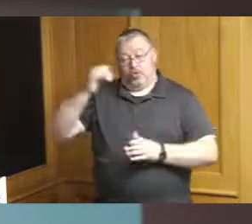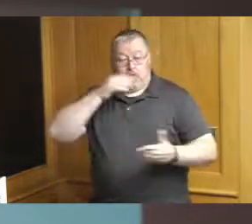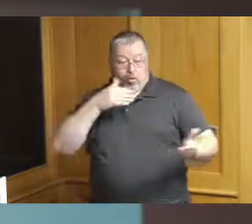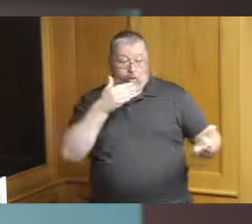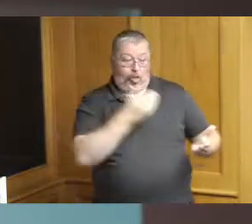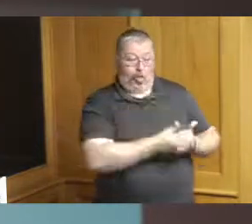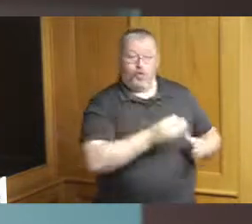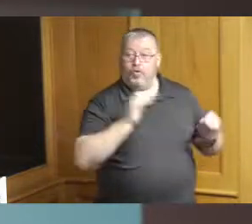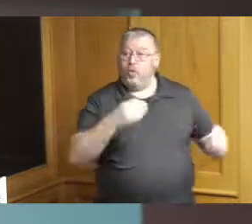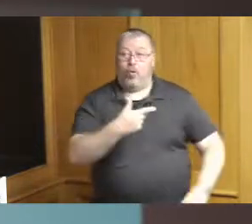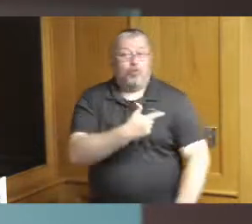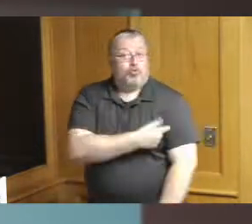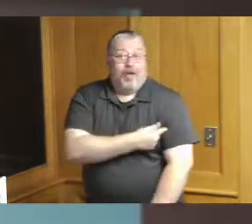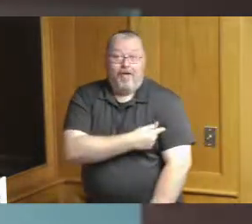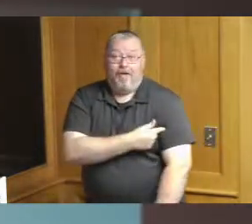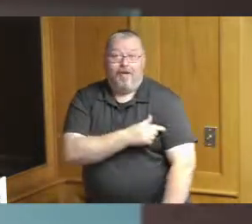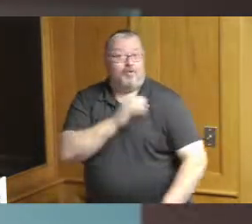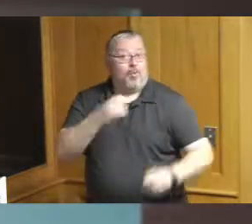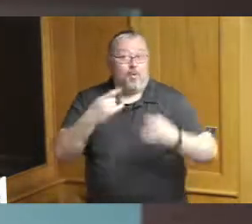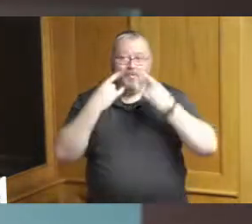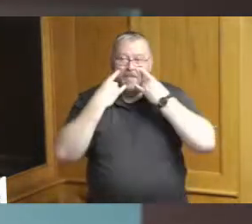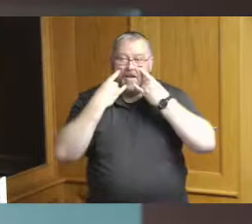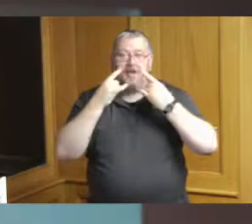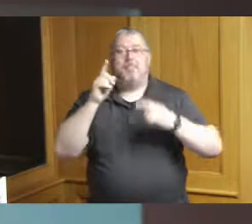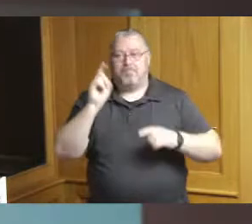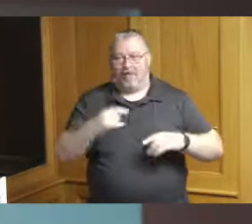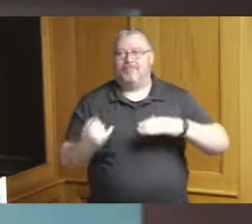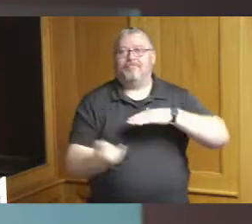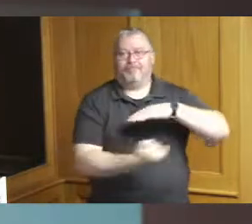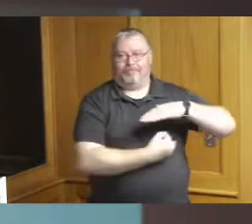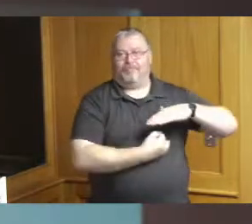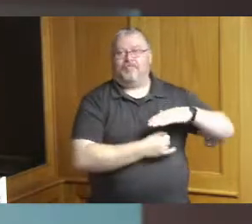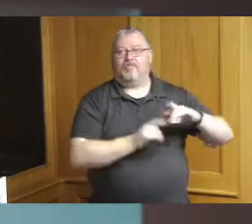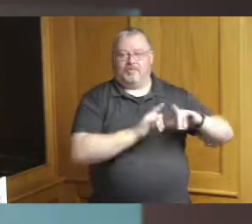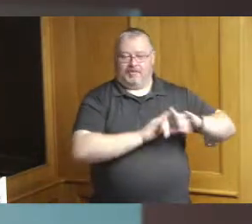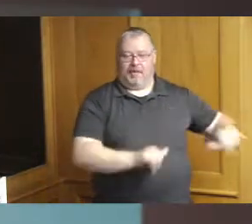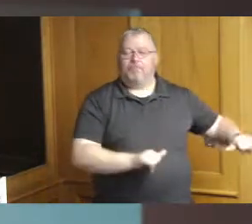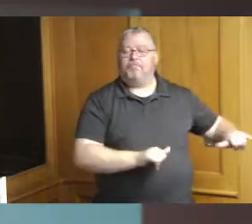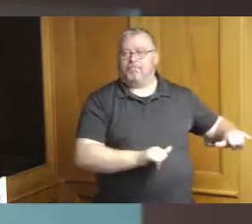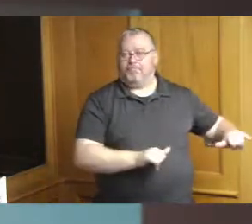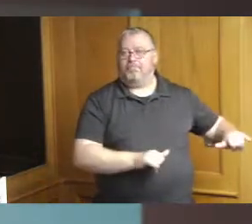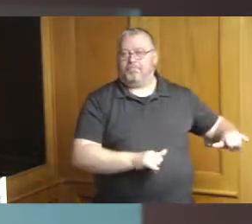vaccinated and because they were not masked still have to quarantine for the recommended length